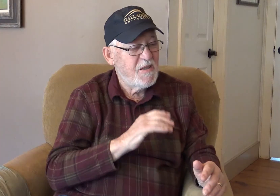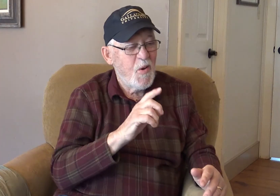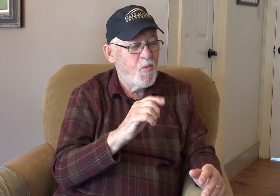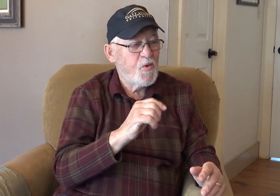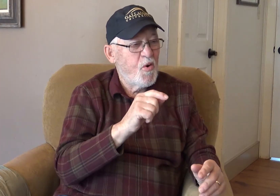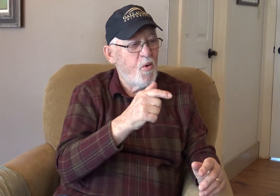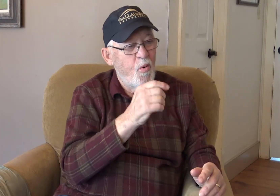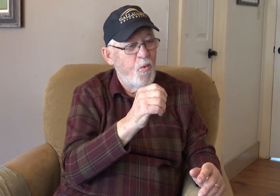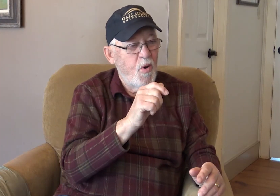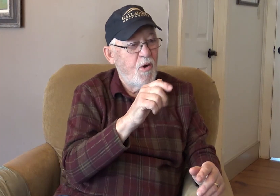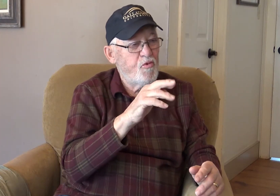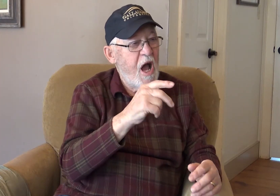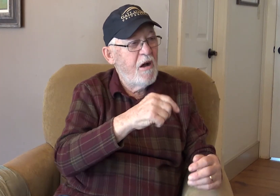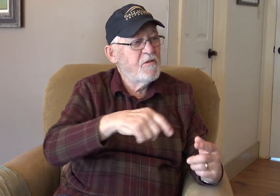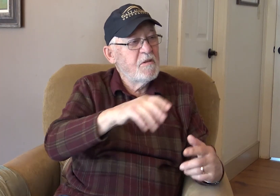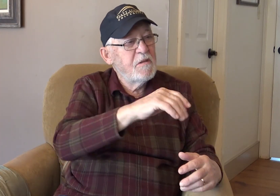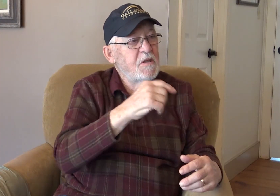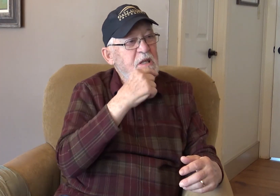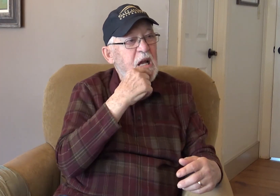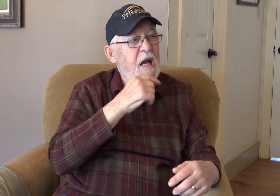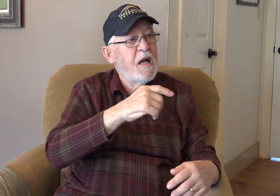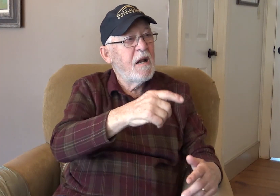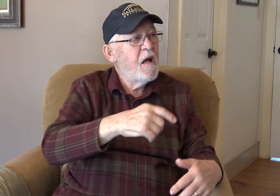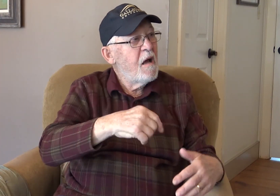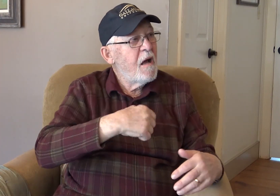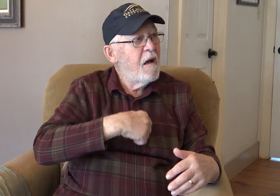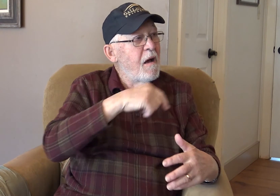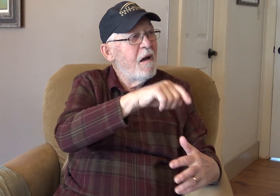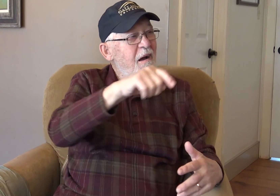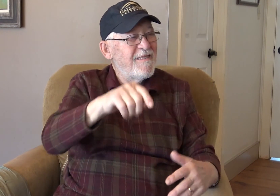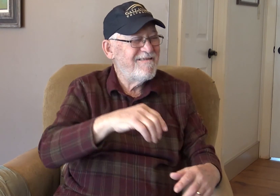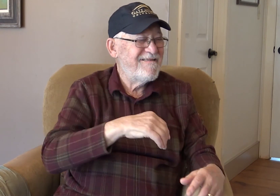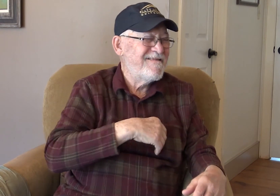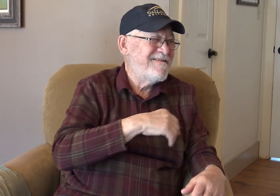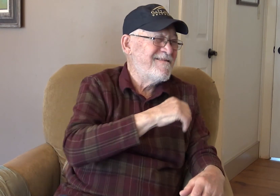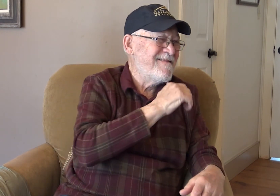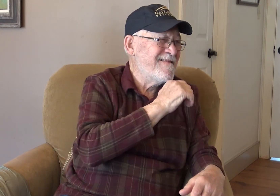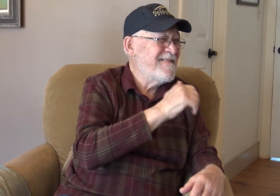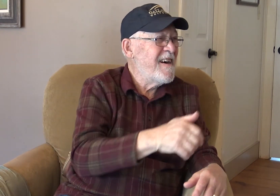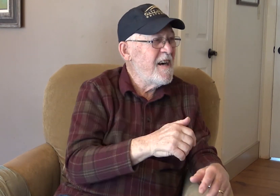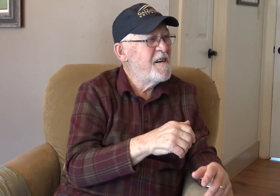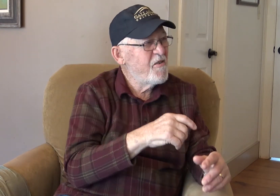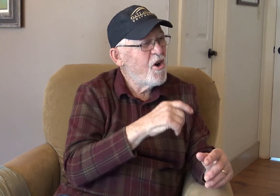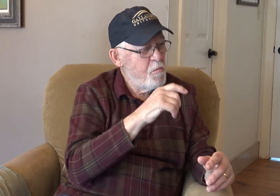I don't go around saying "I did that and that"